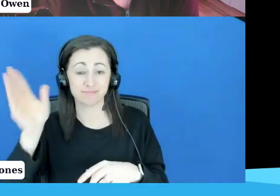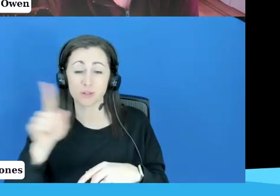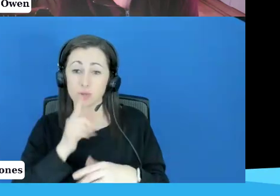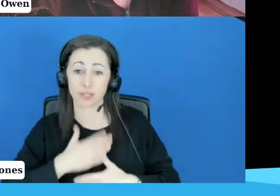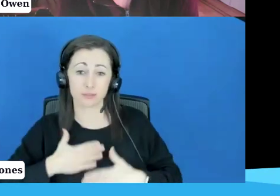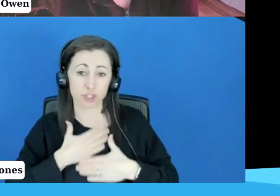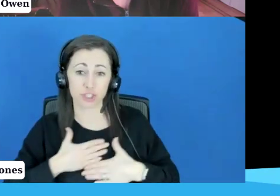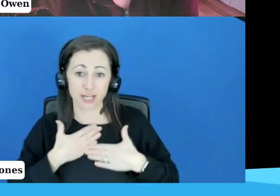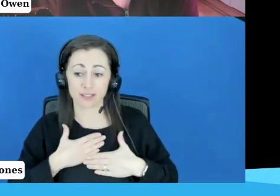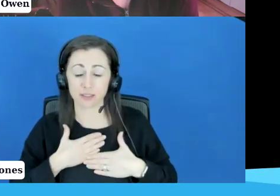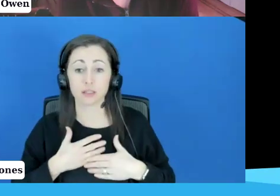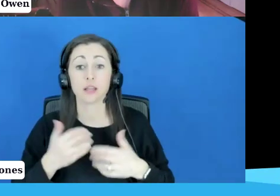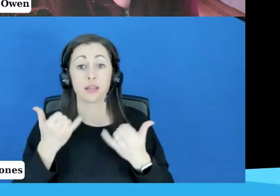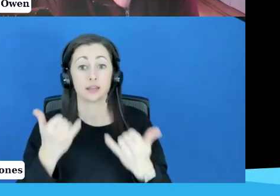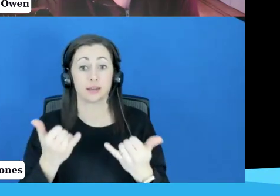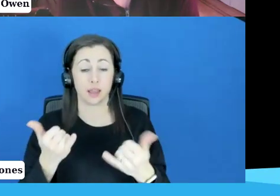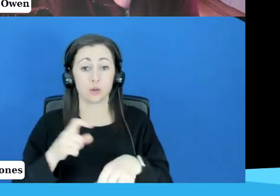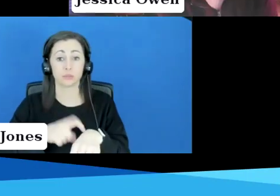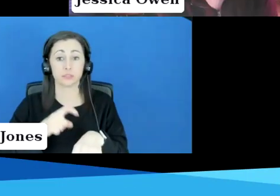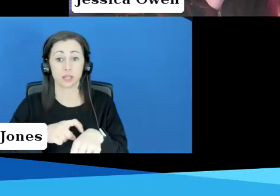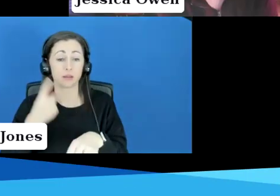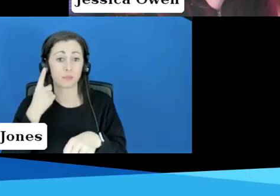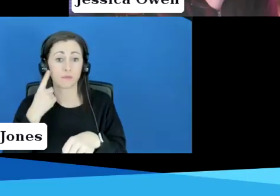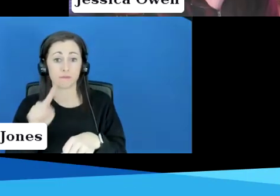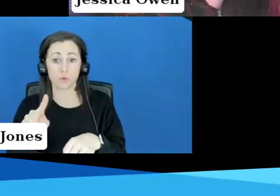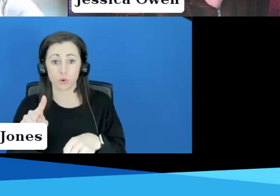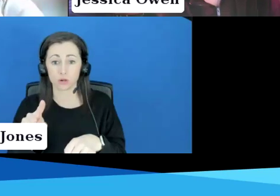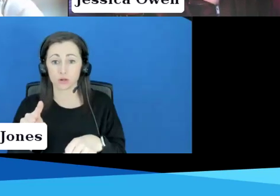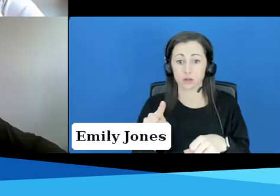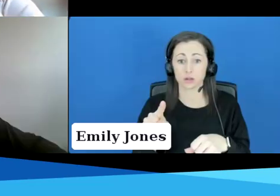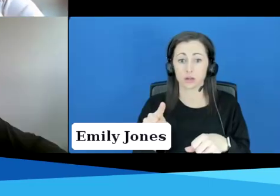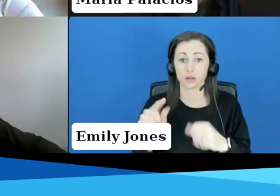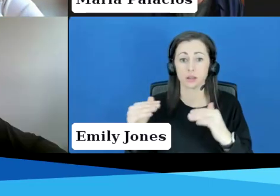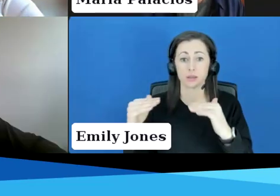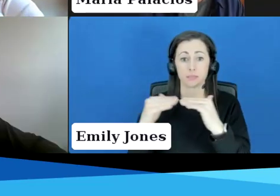We're going to transition to hearing from two peer researchers,